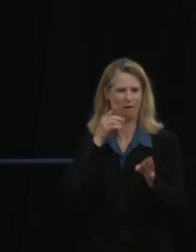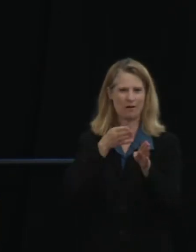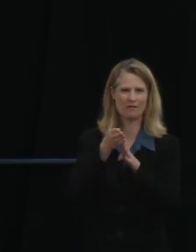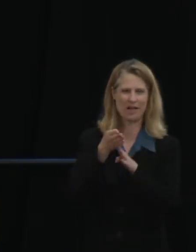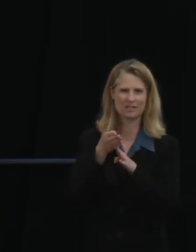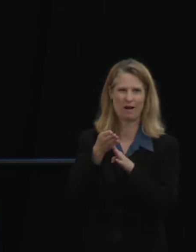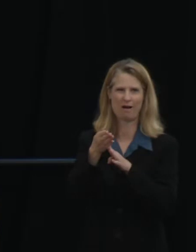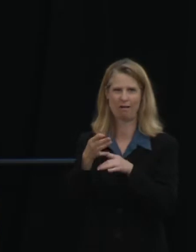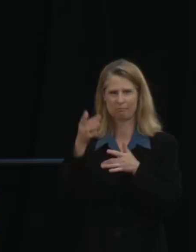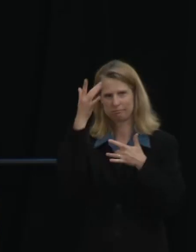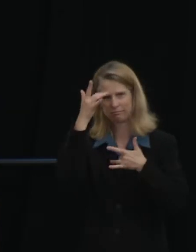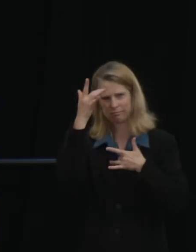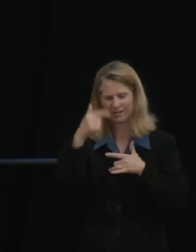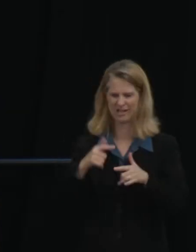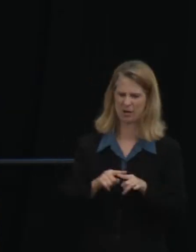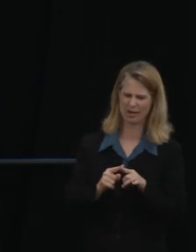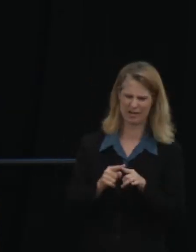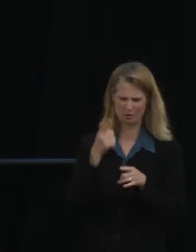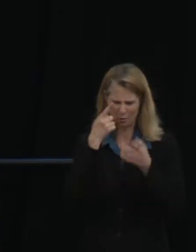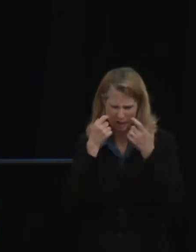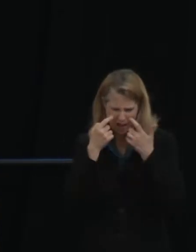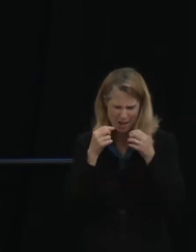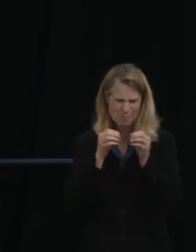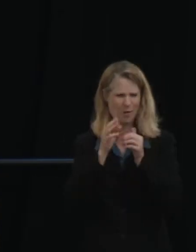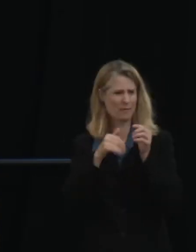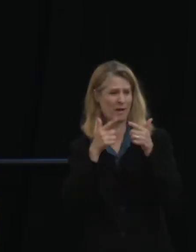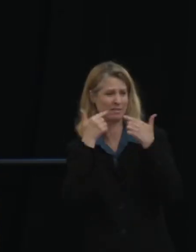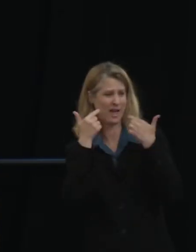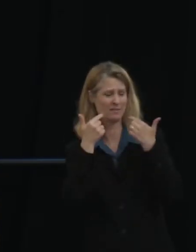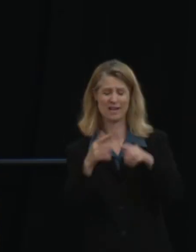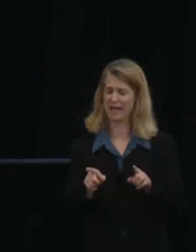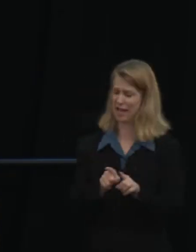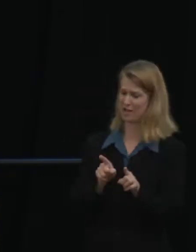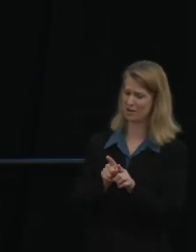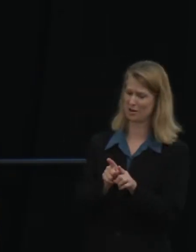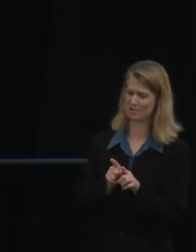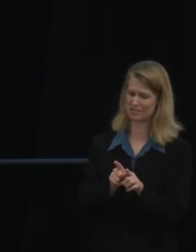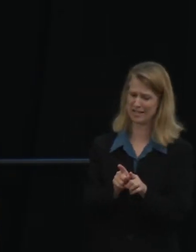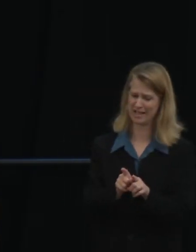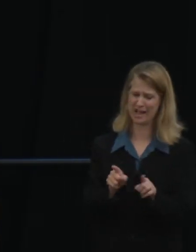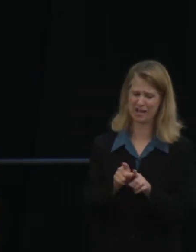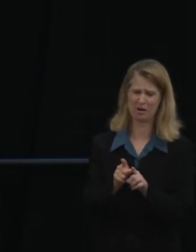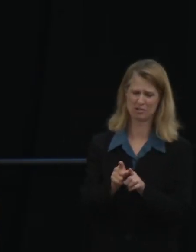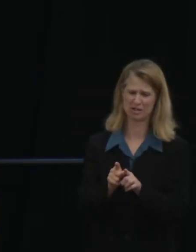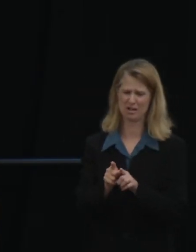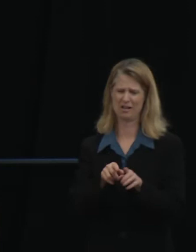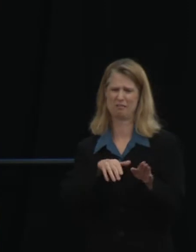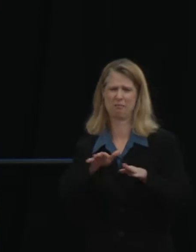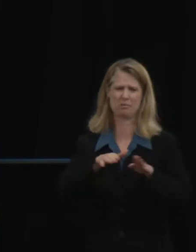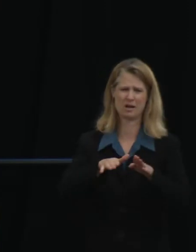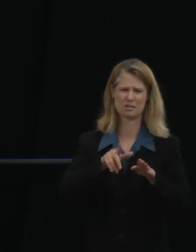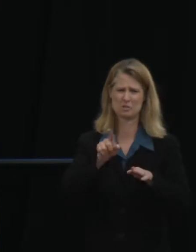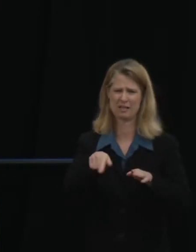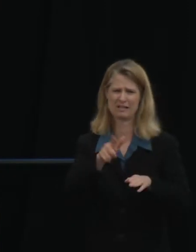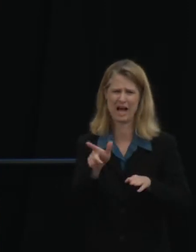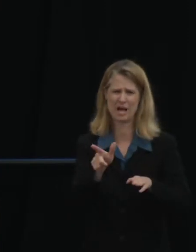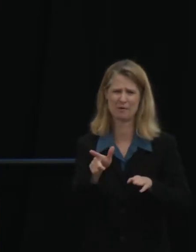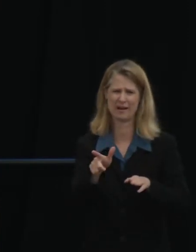A semester where we cried more that we laughed, and a young Laura Noel threw out here back walking to the library with all her textbooks.